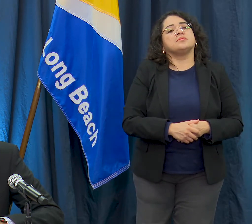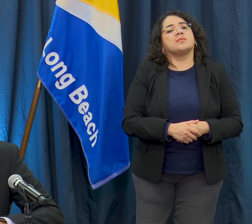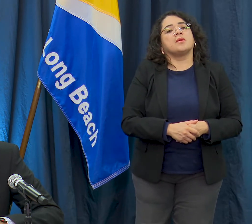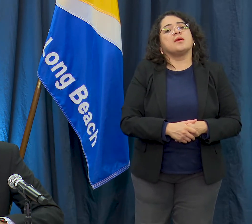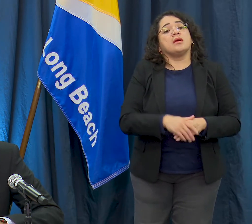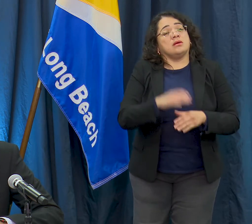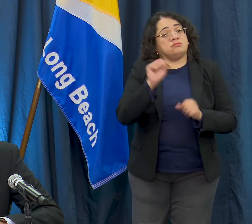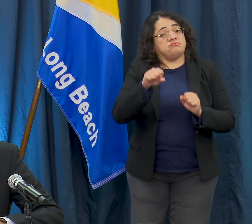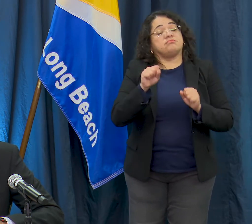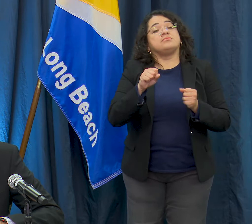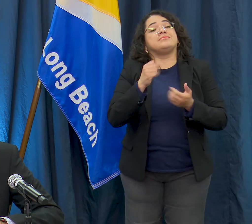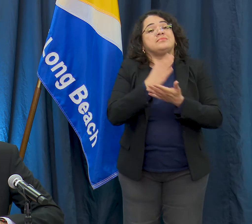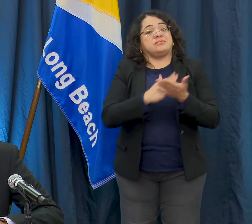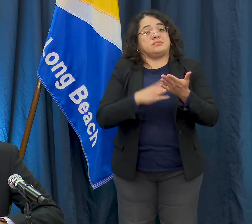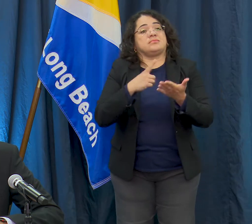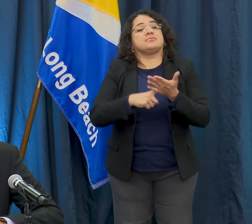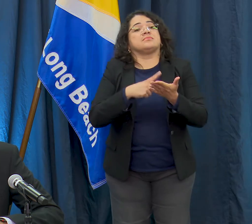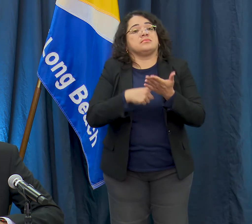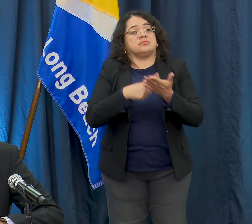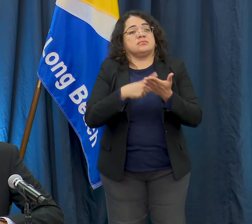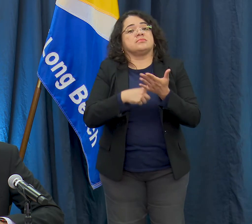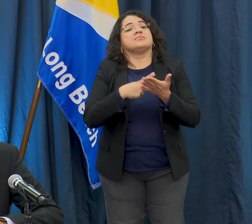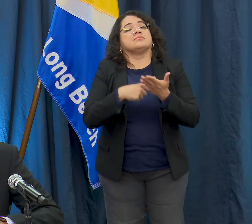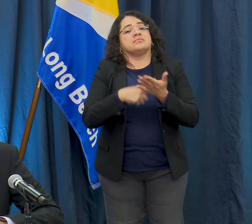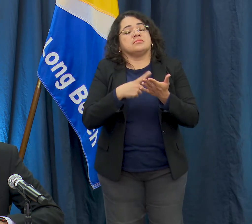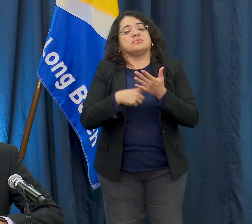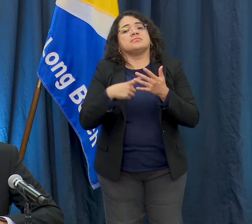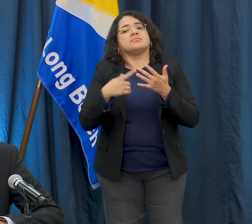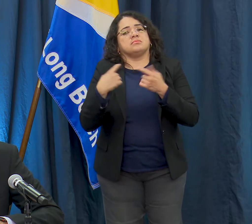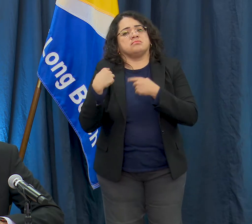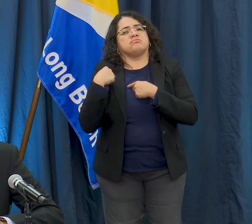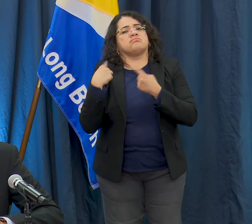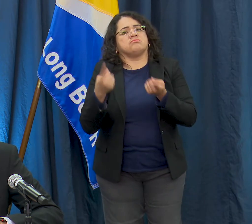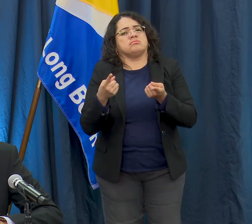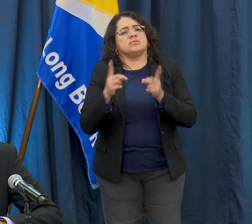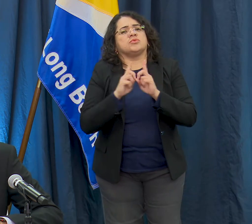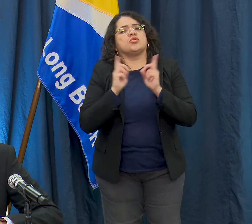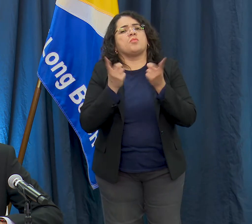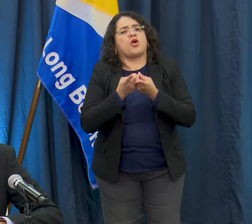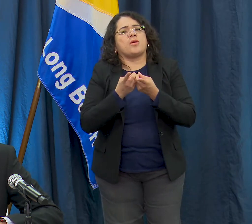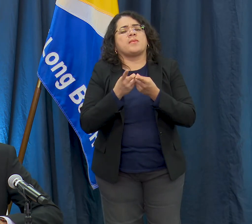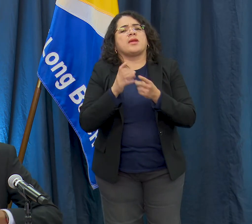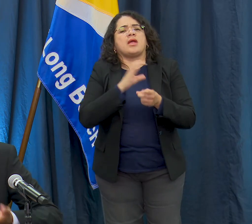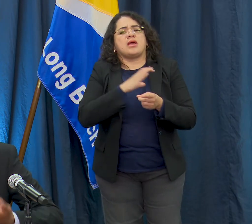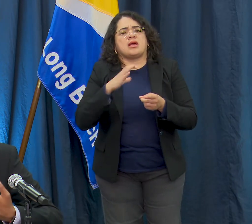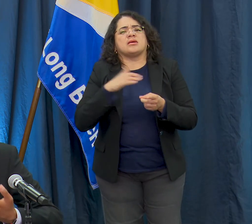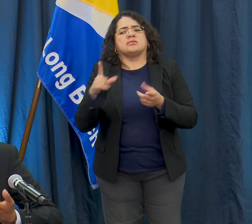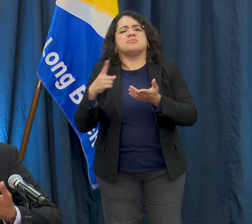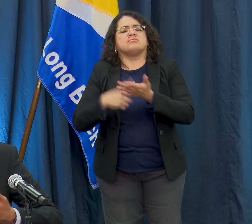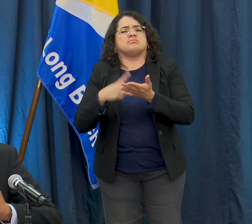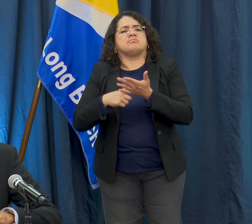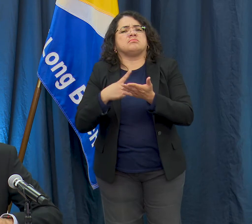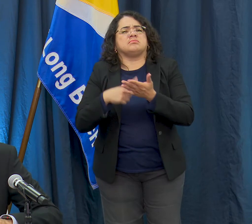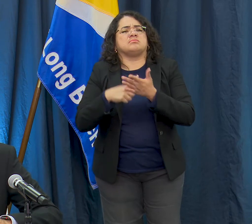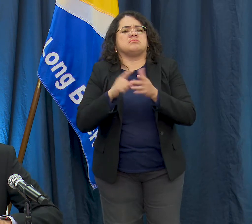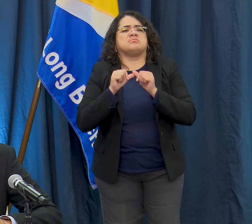discussions on those questions and those are being discussed by the departments and the council so I think those discussions are ongoing and I'm sure